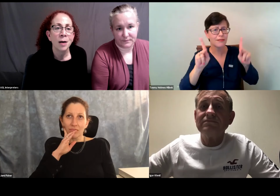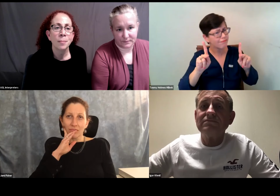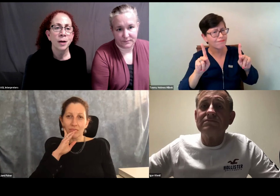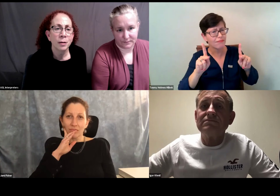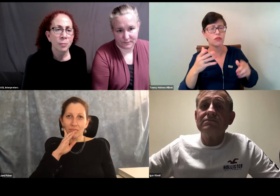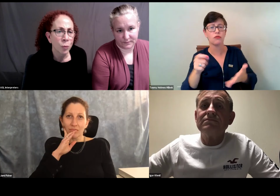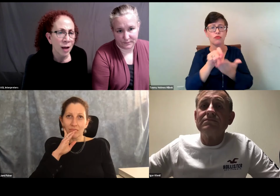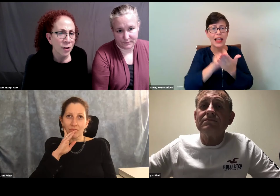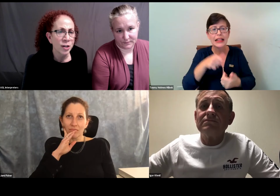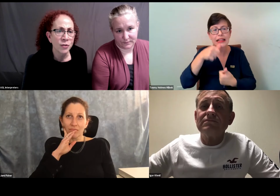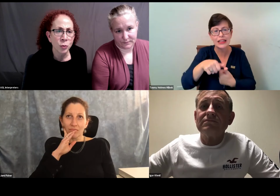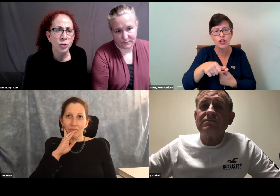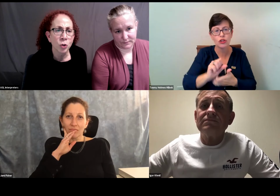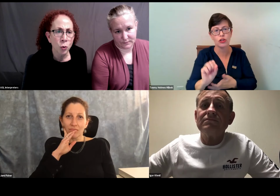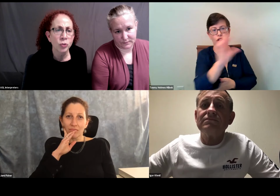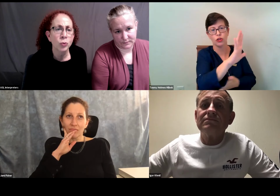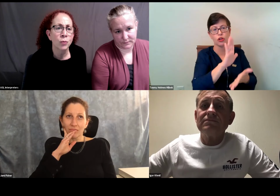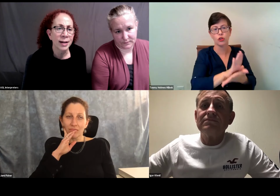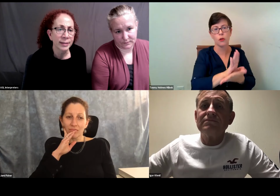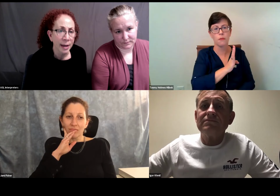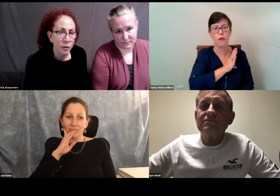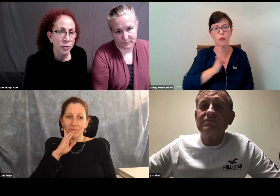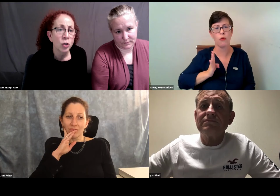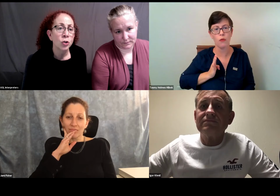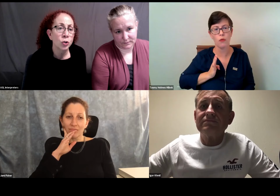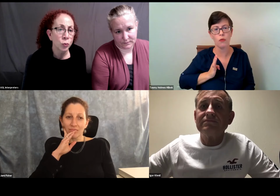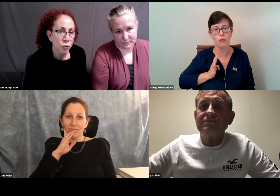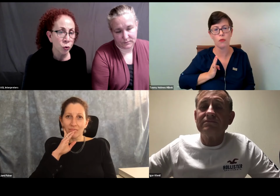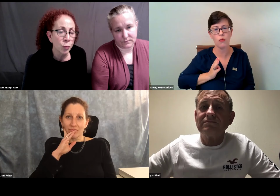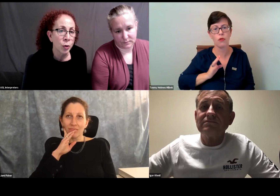but we have other deaf adults and coders who are writing letters to the school board's.